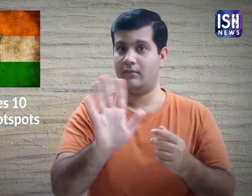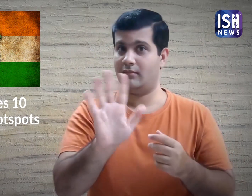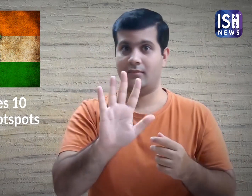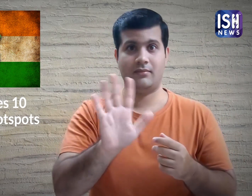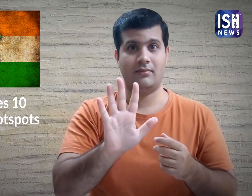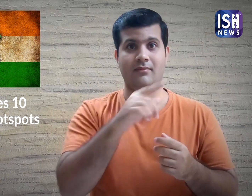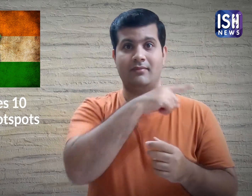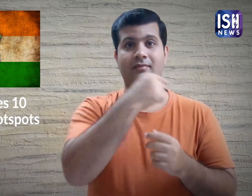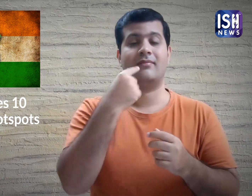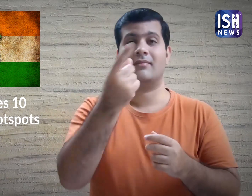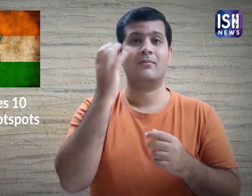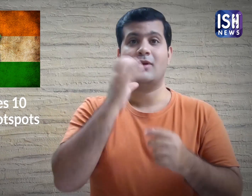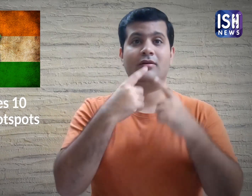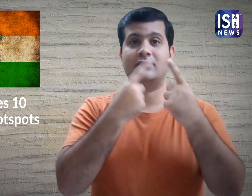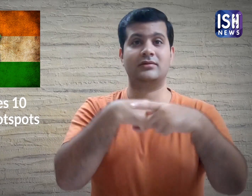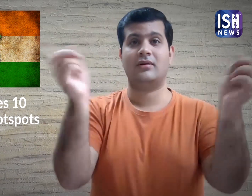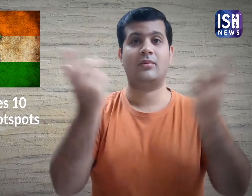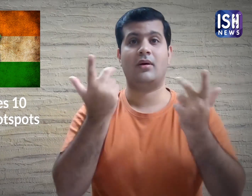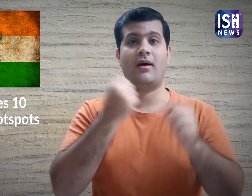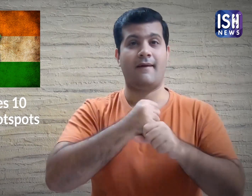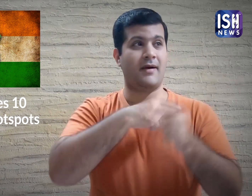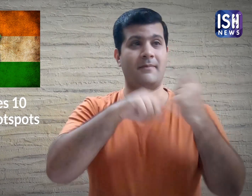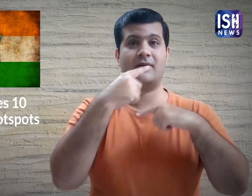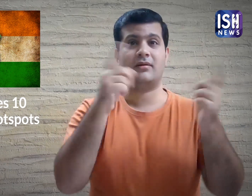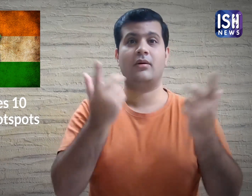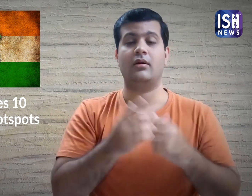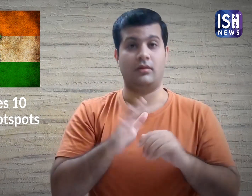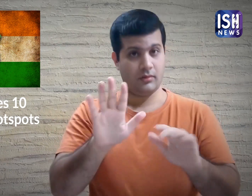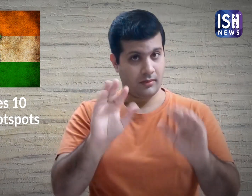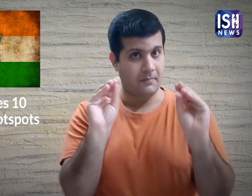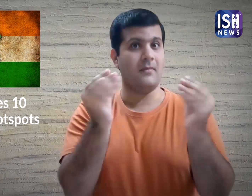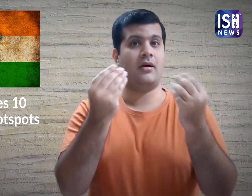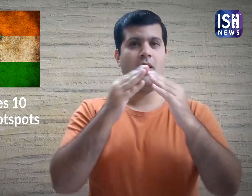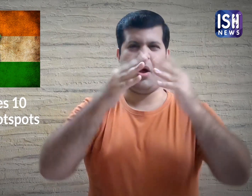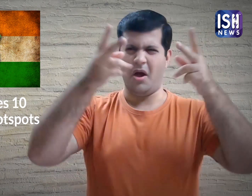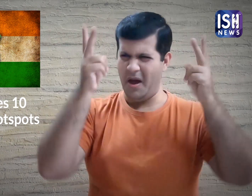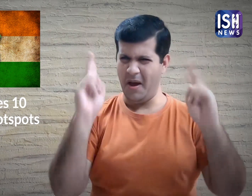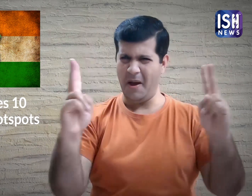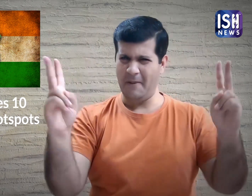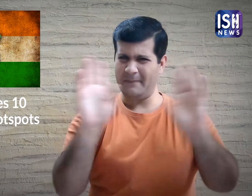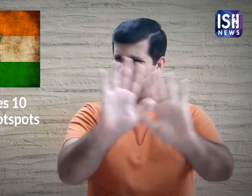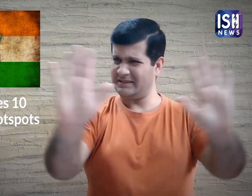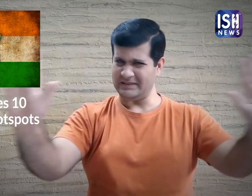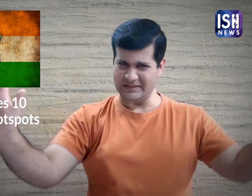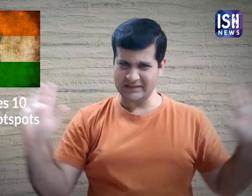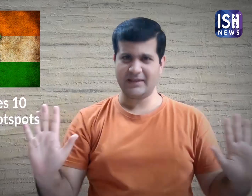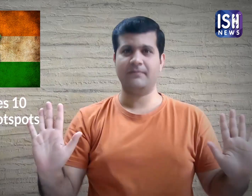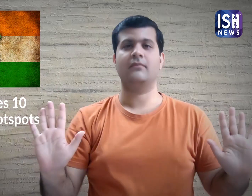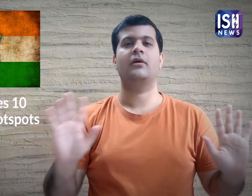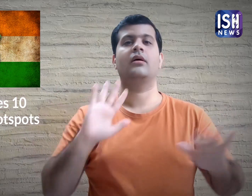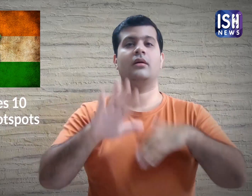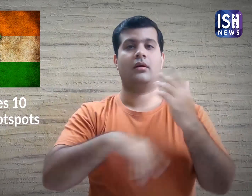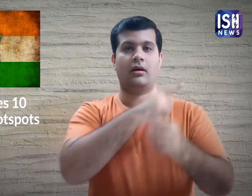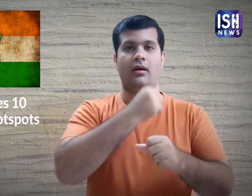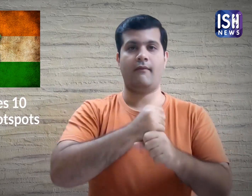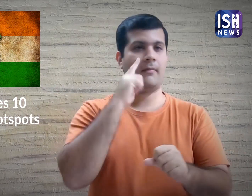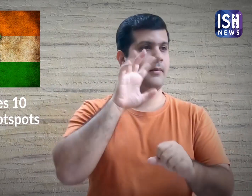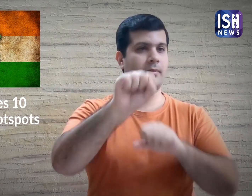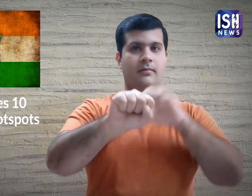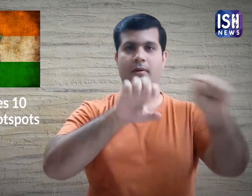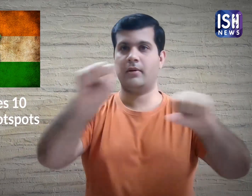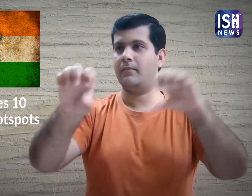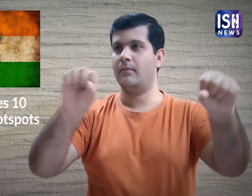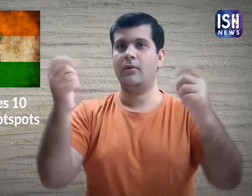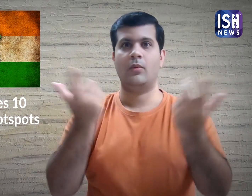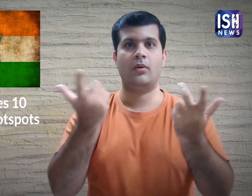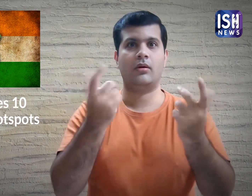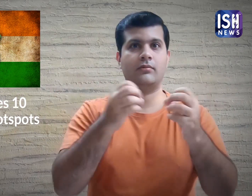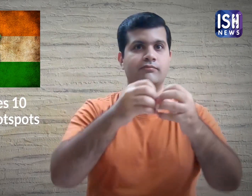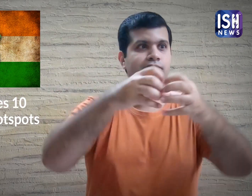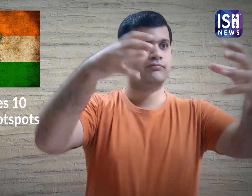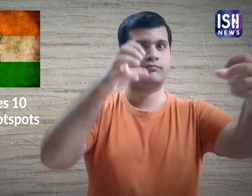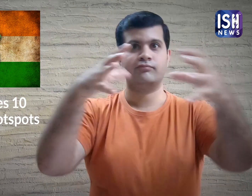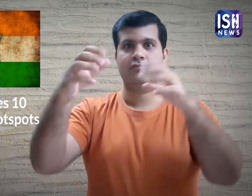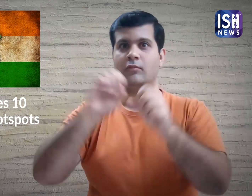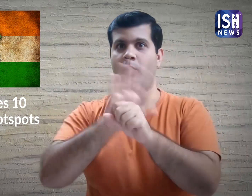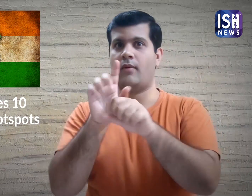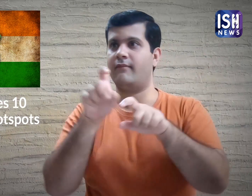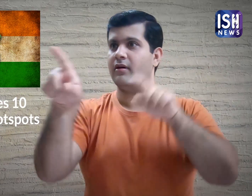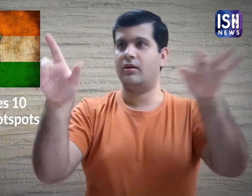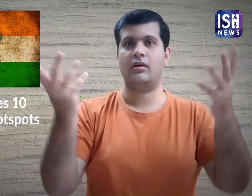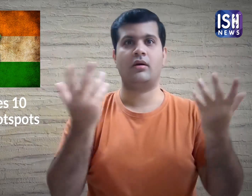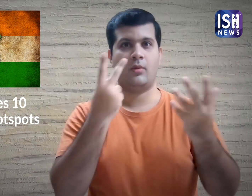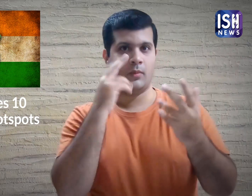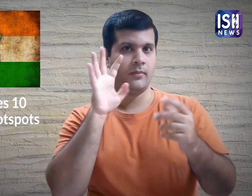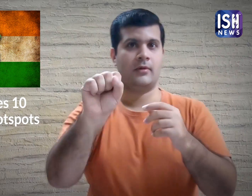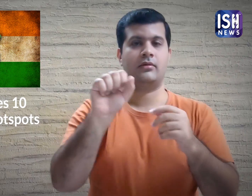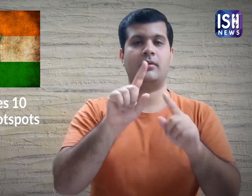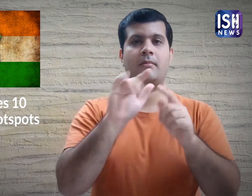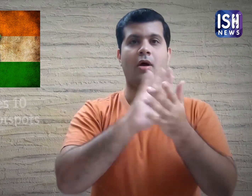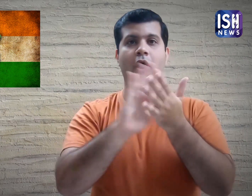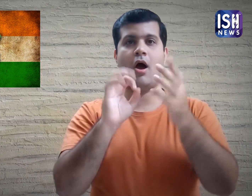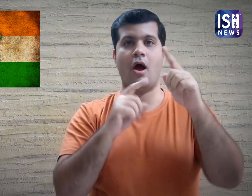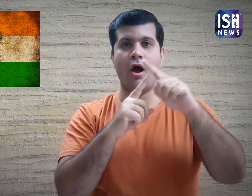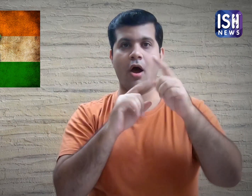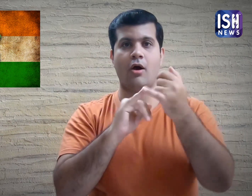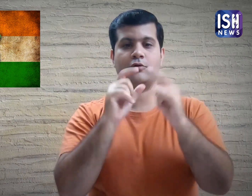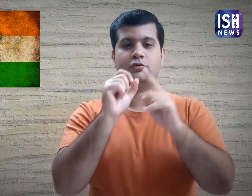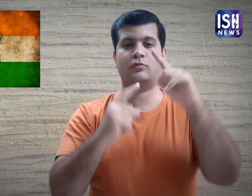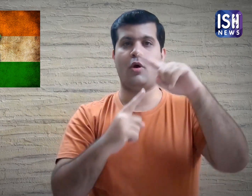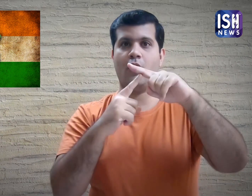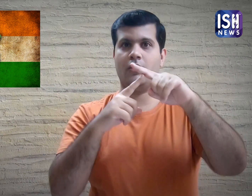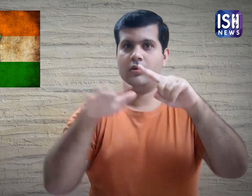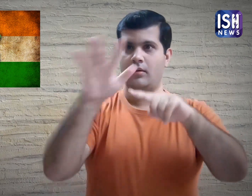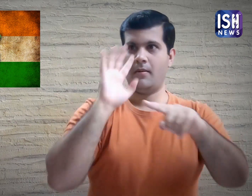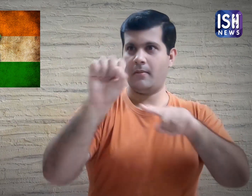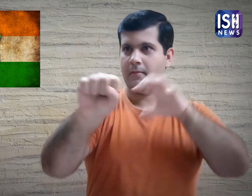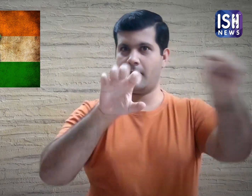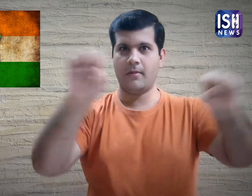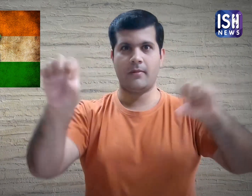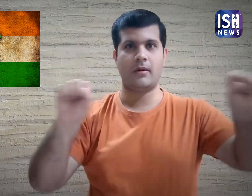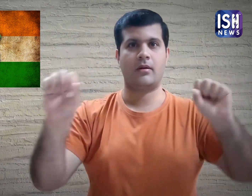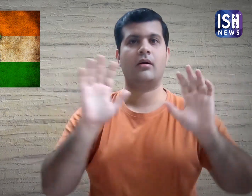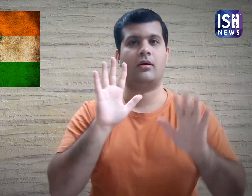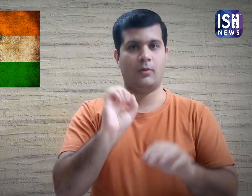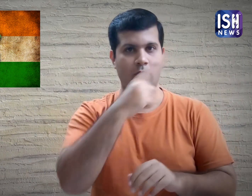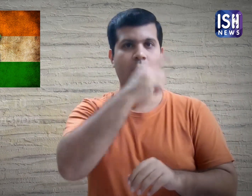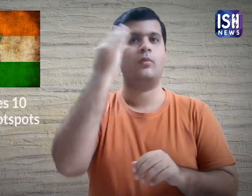According to the government, the lockdown will help to identify the growing cases of infected person and Hotspot areas.